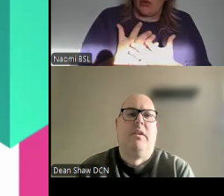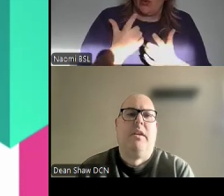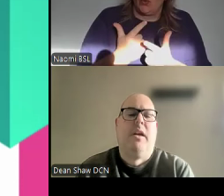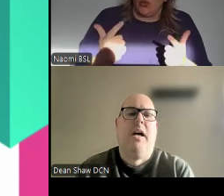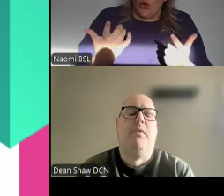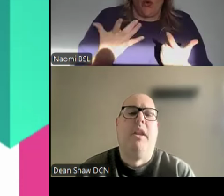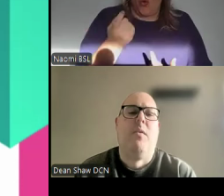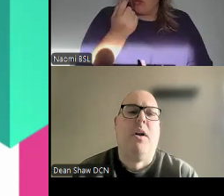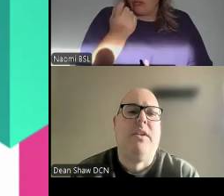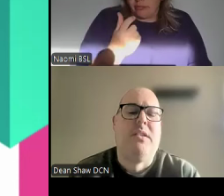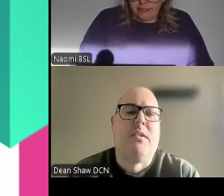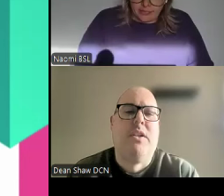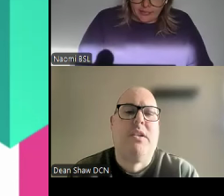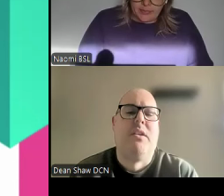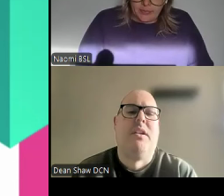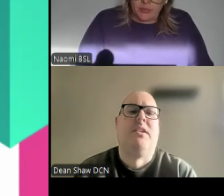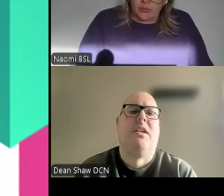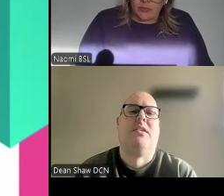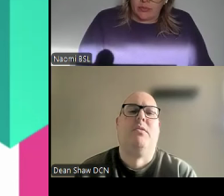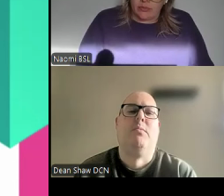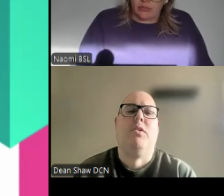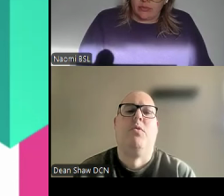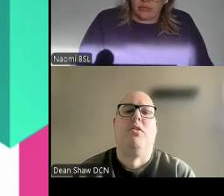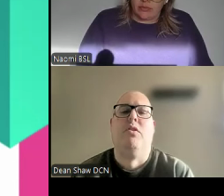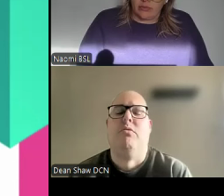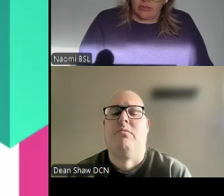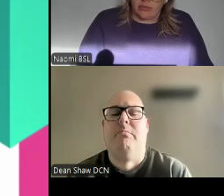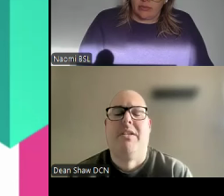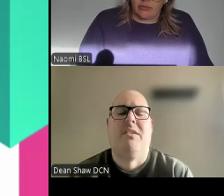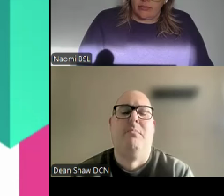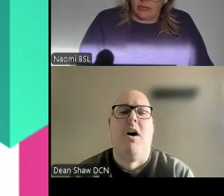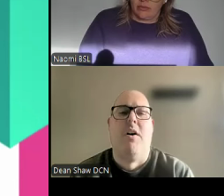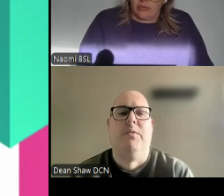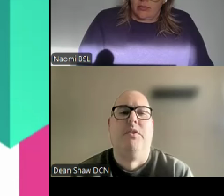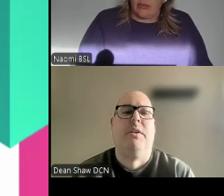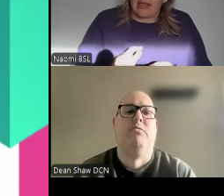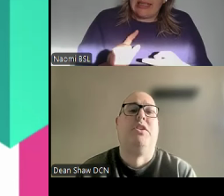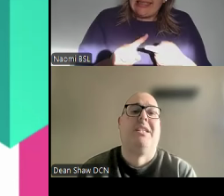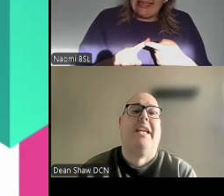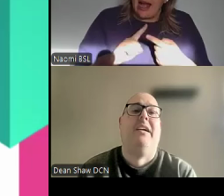Great. Now, one of these questions, I'm going to suggest that you message them afterwards, but it's Richard Taylor,